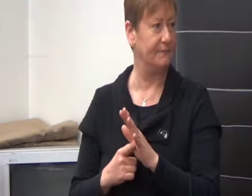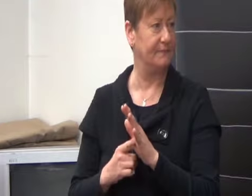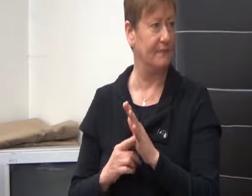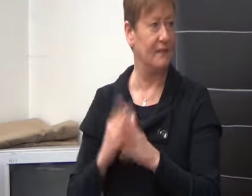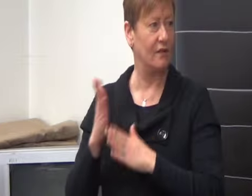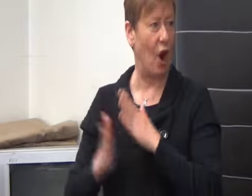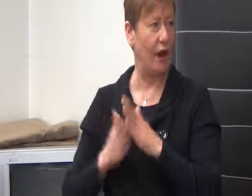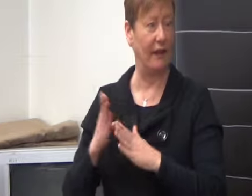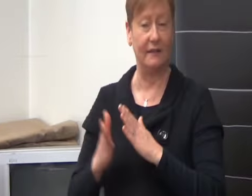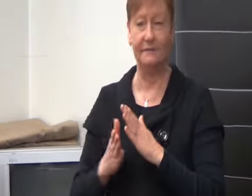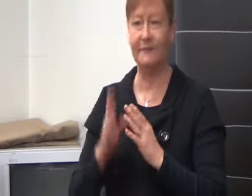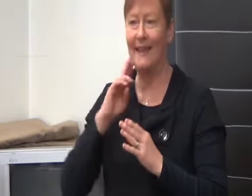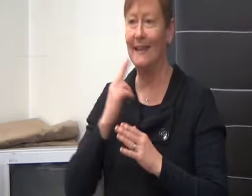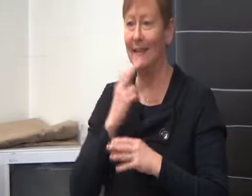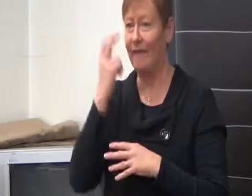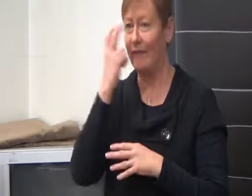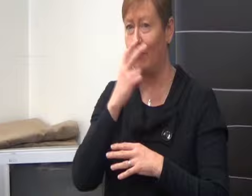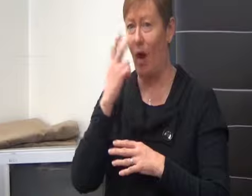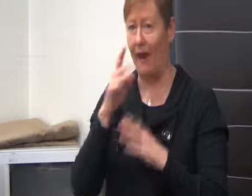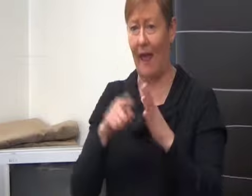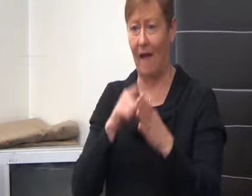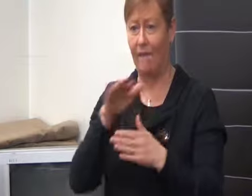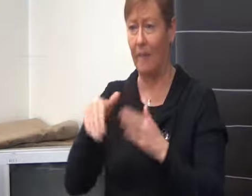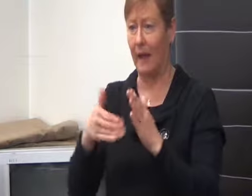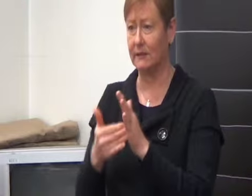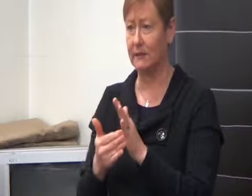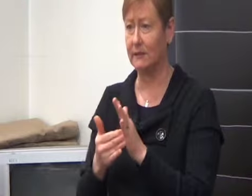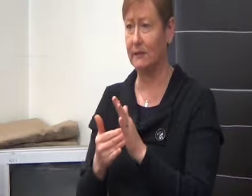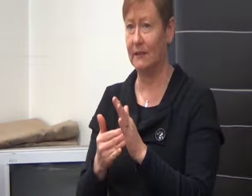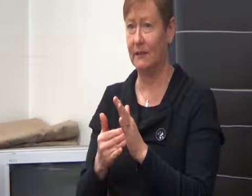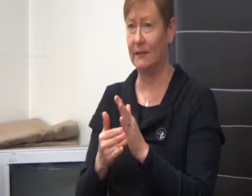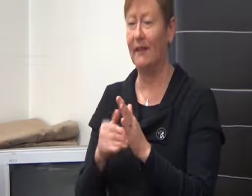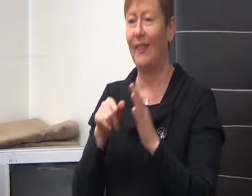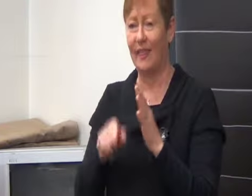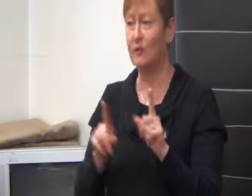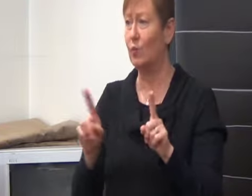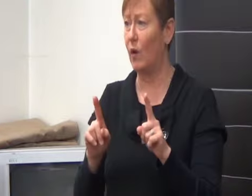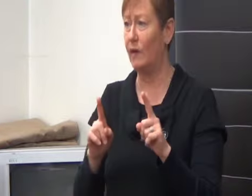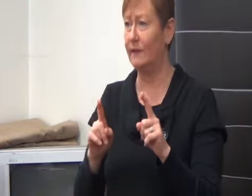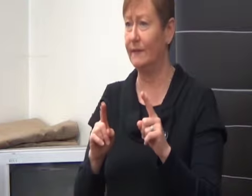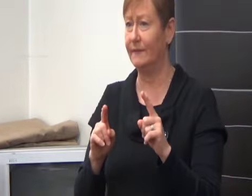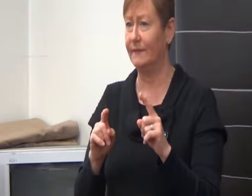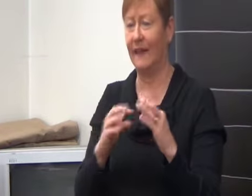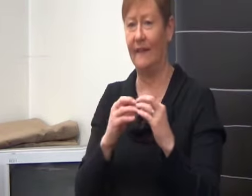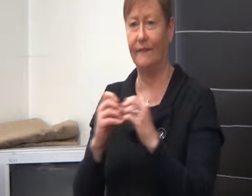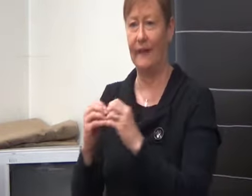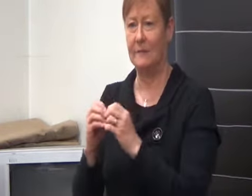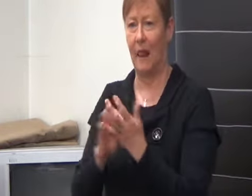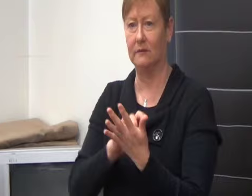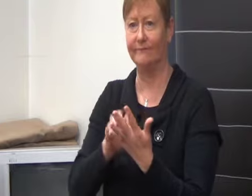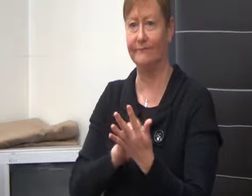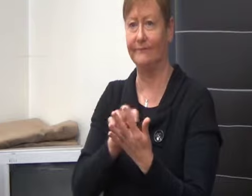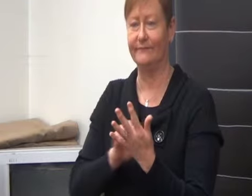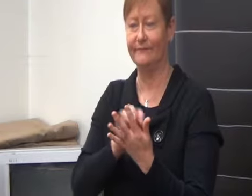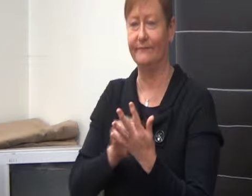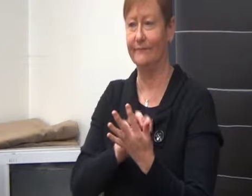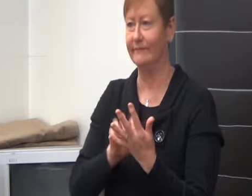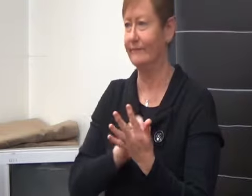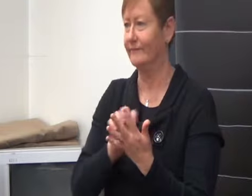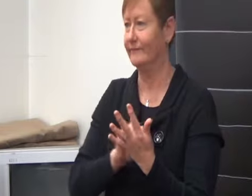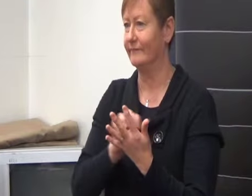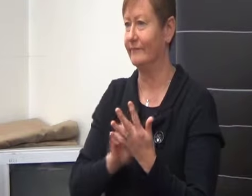Meredith Bartlet: The Deafblind manual alphabet is just fingers spelling into the hand and